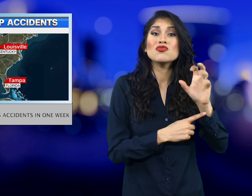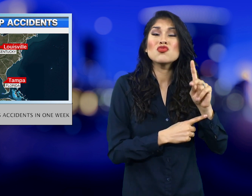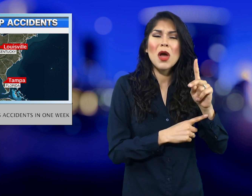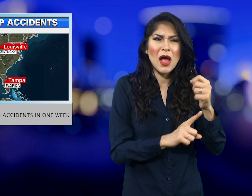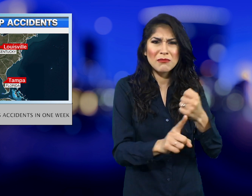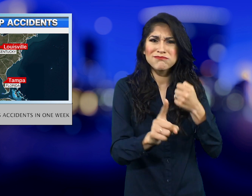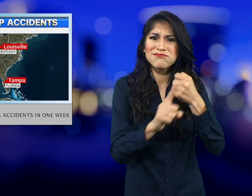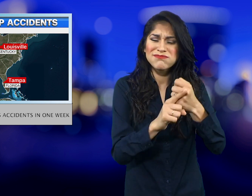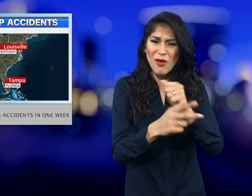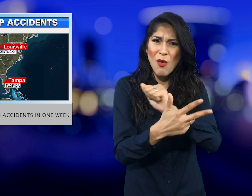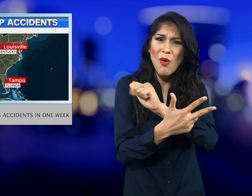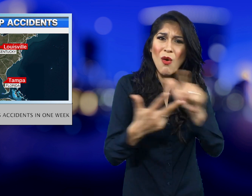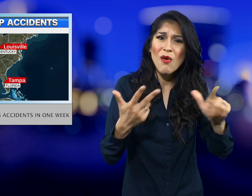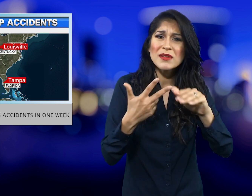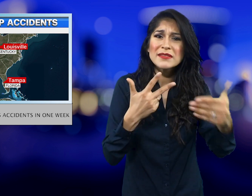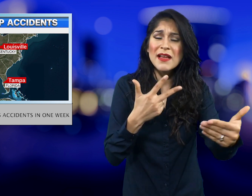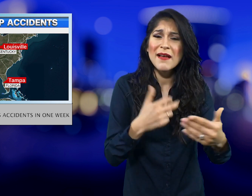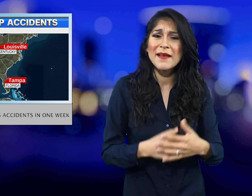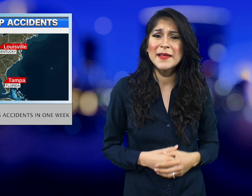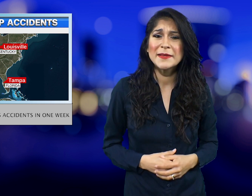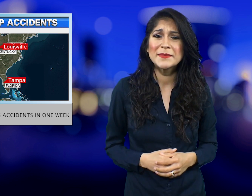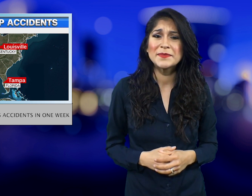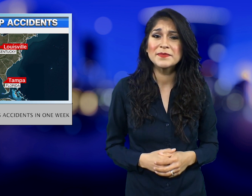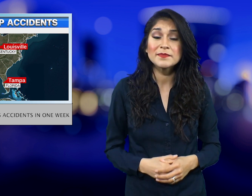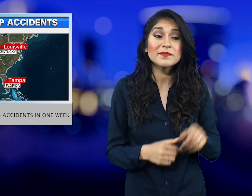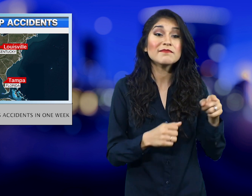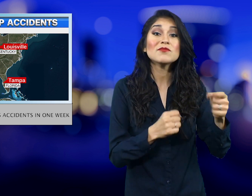were killed after being hit by a pickup truck.